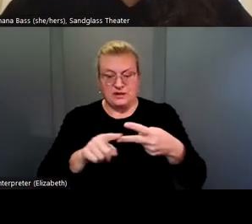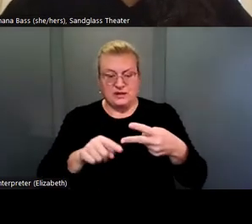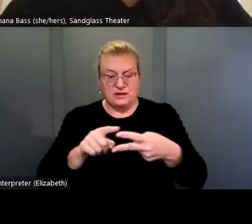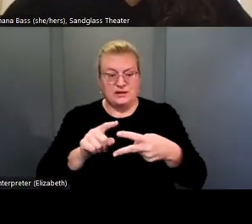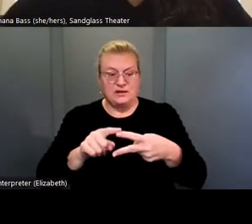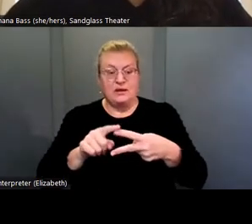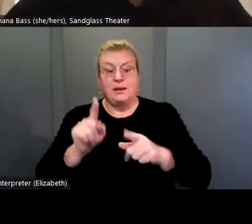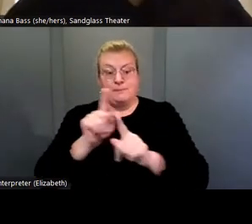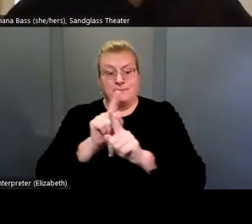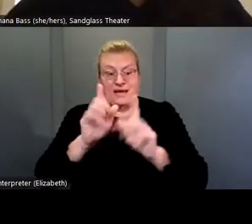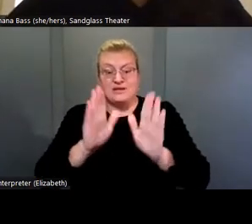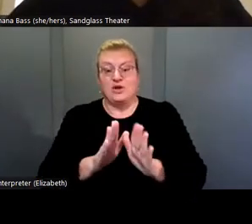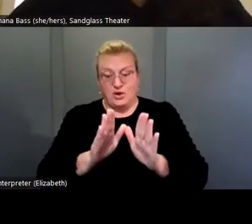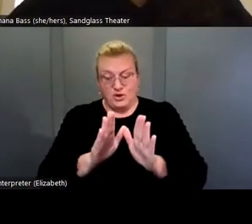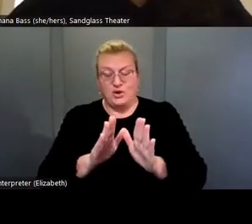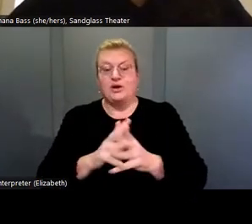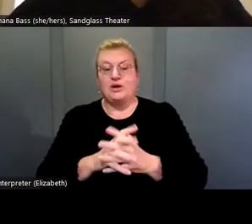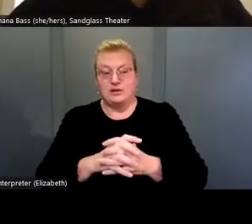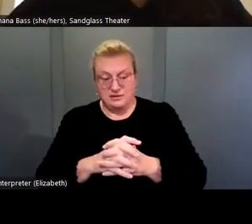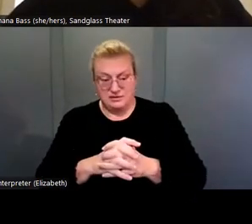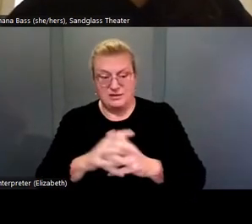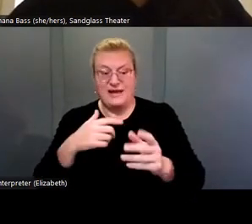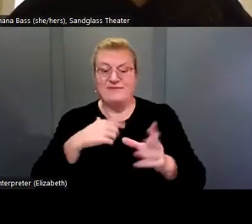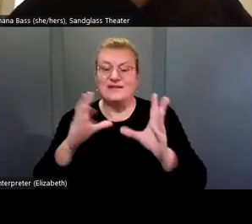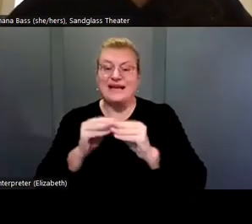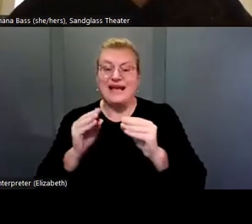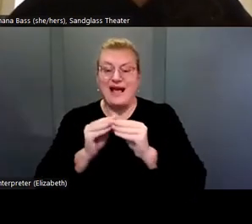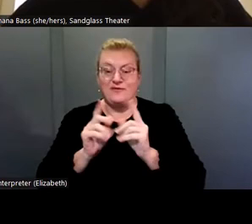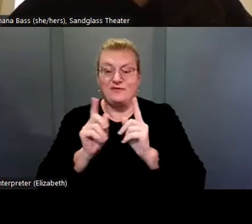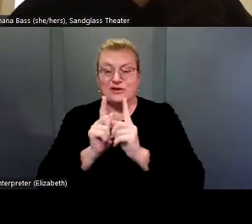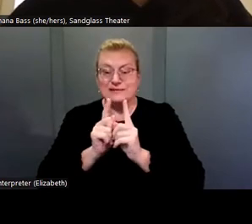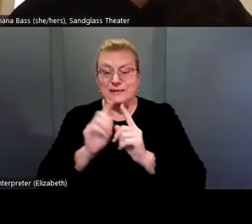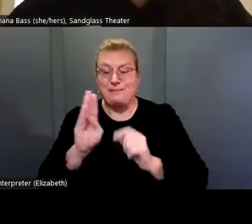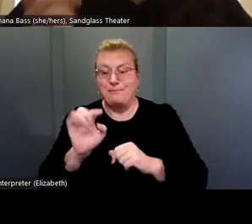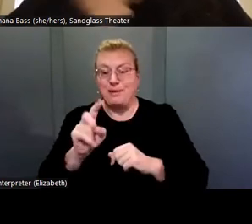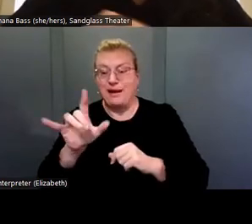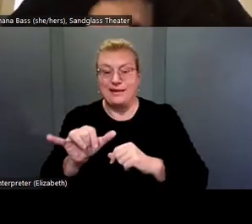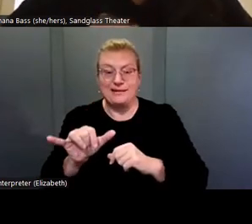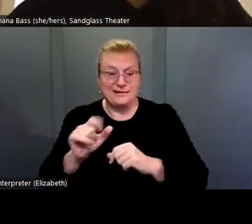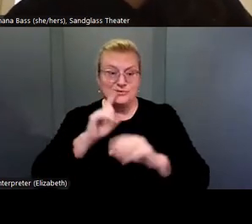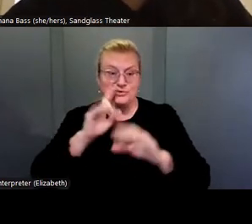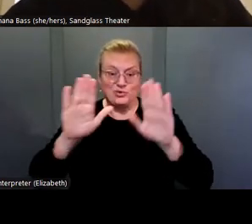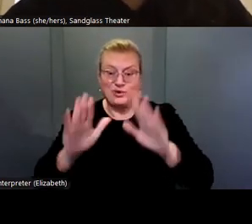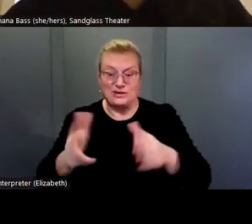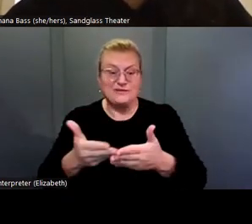like, having a conference buddy is a really wonderful thing because of all the things we just talked about